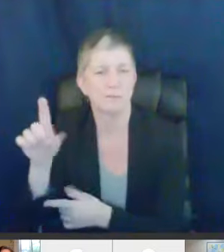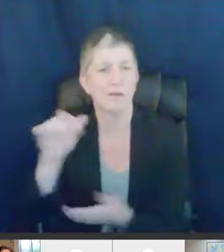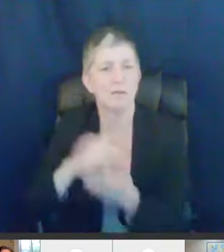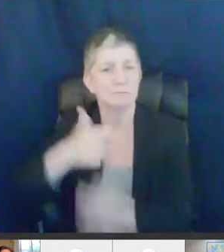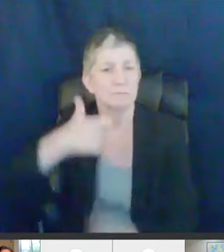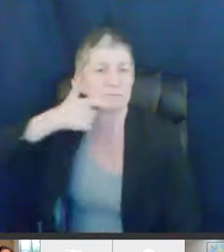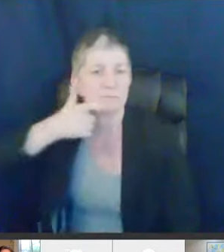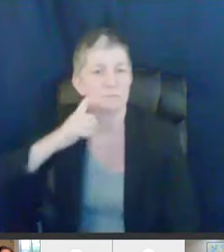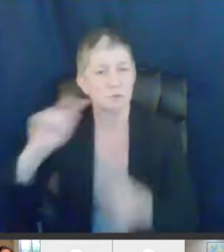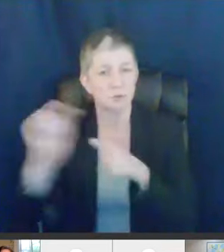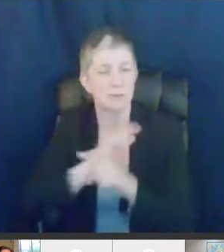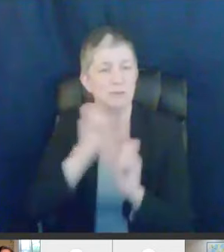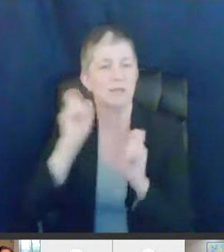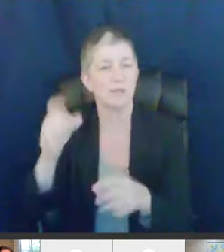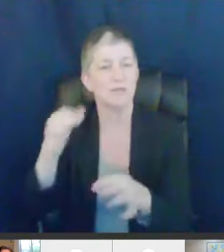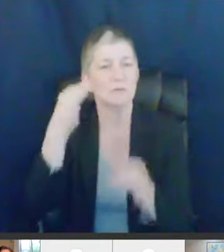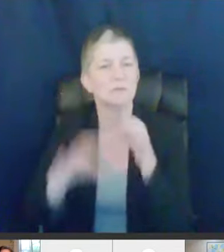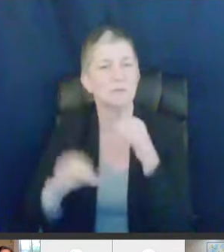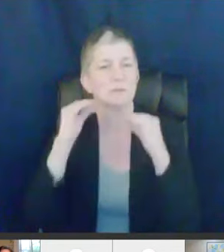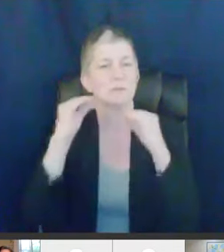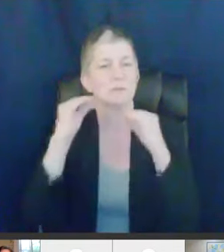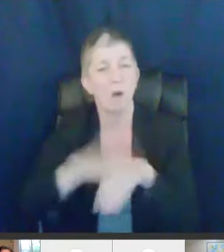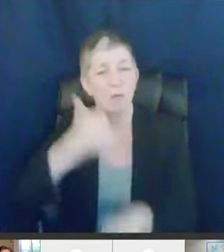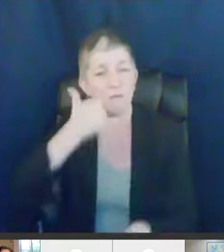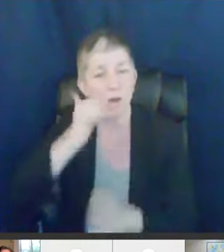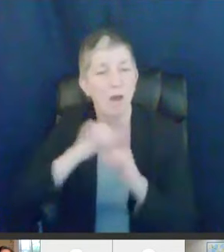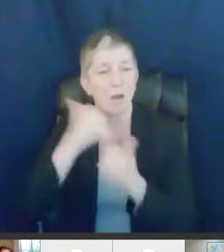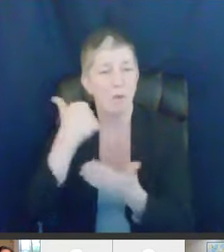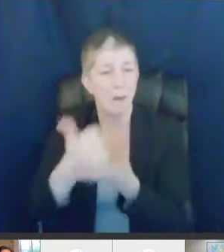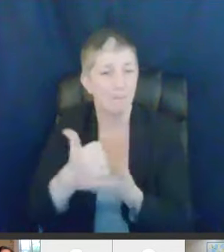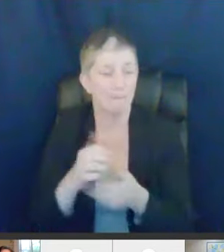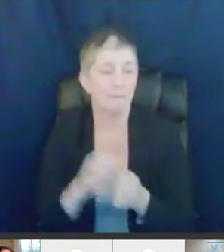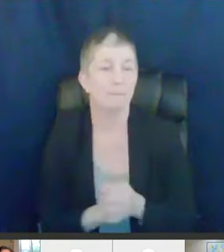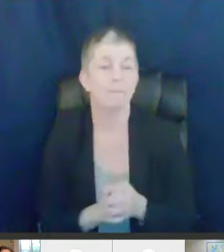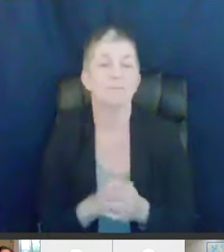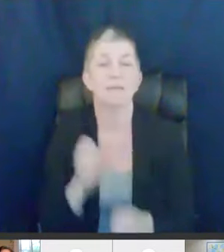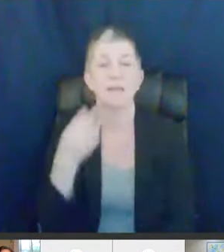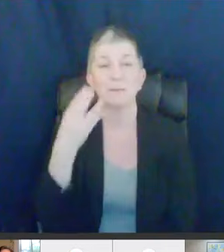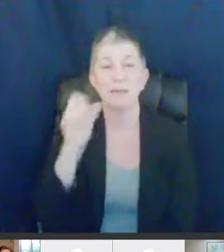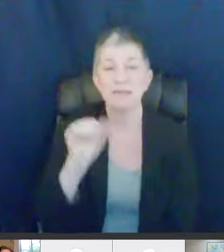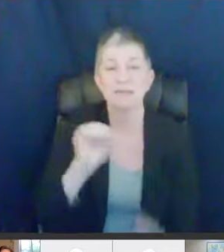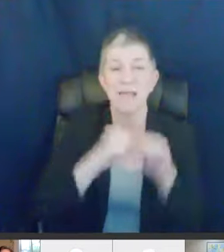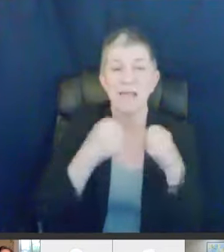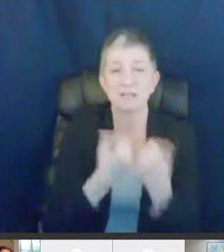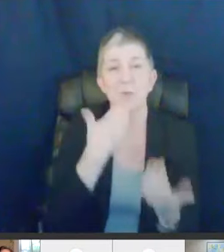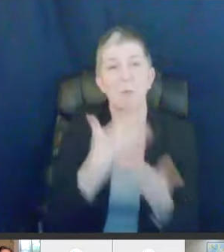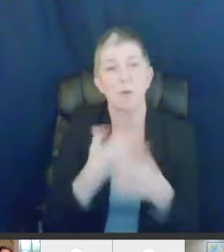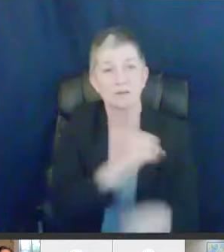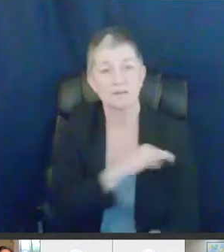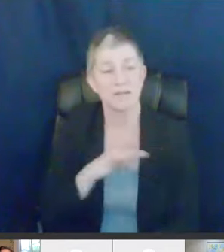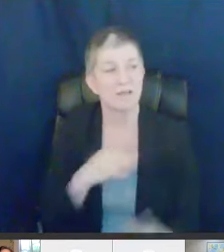give you simple instructions over the phone about how to help our EMS agencies are well staffed and equipped with the latest technologies and treatments to